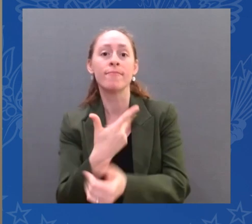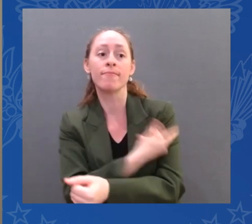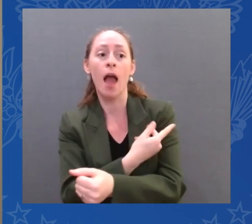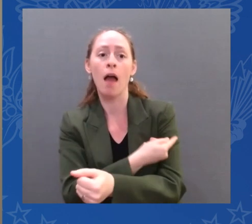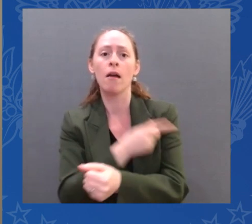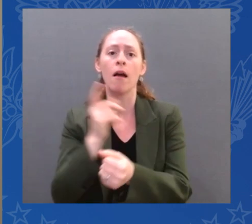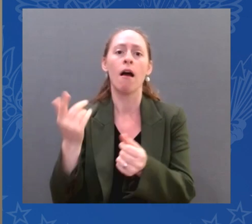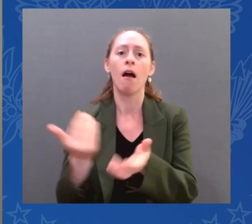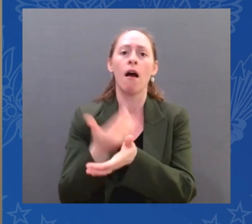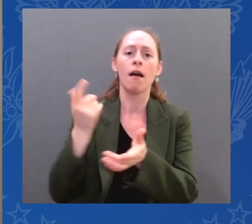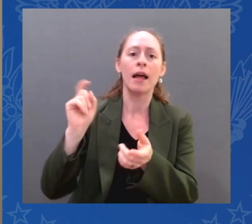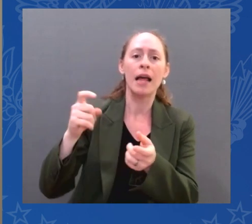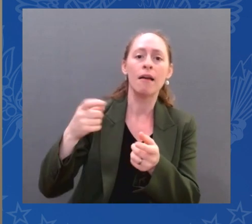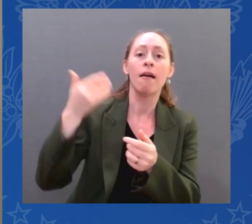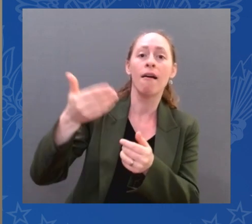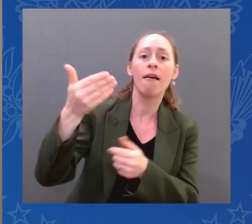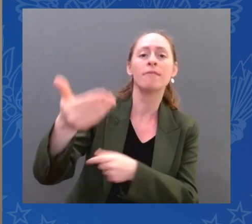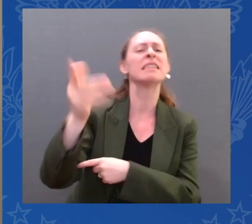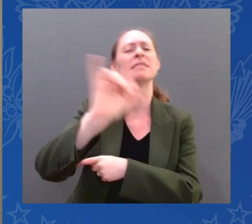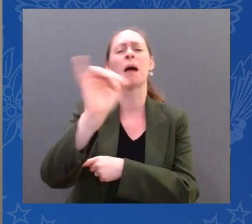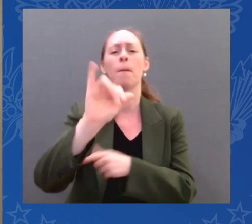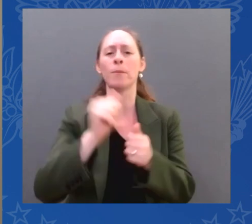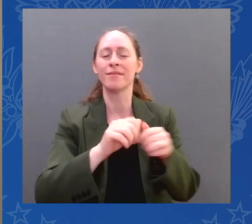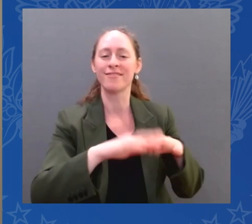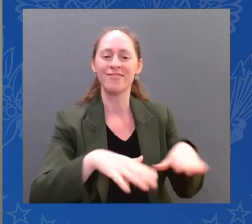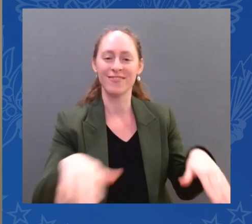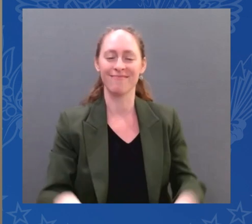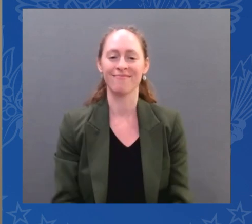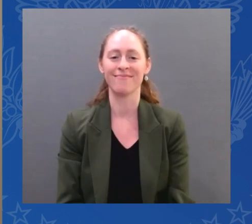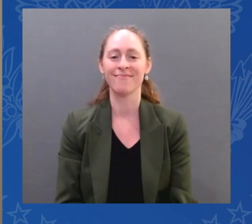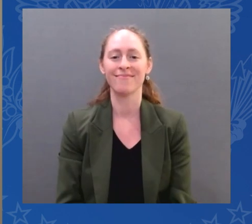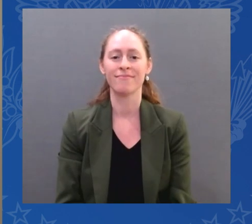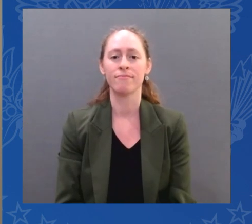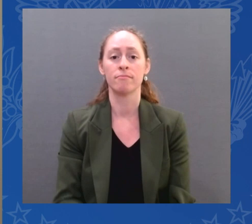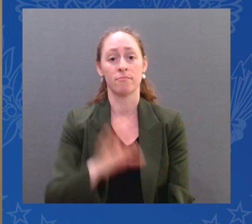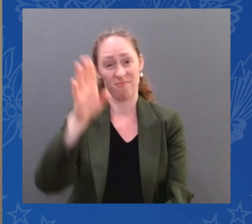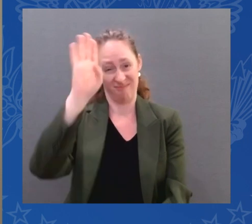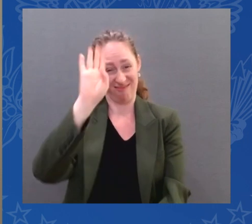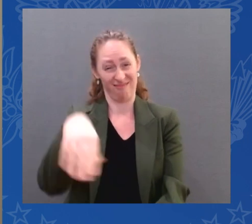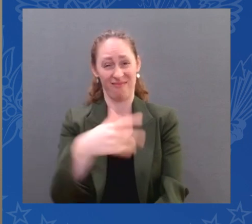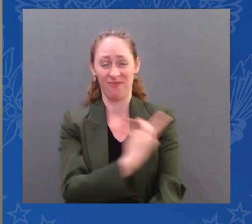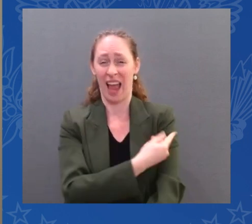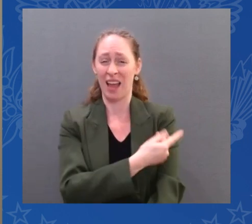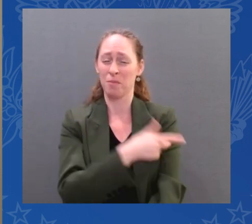Vaccine is the best way to protect you and your children from COVID-19 and help in the pandemic.